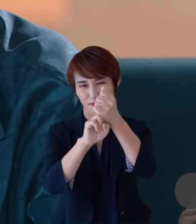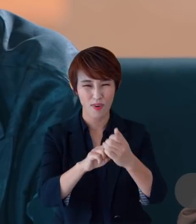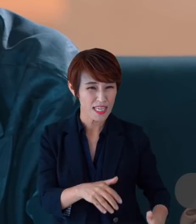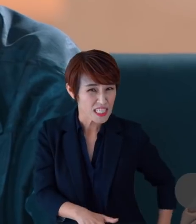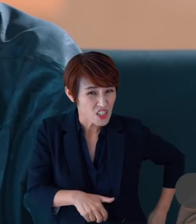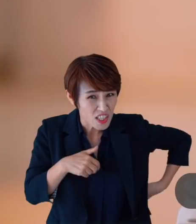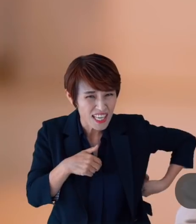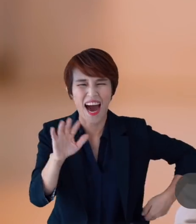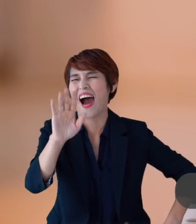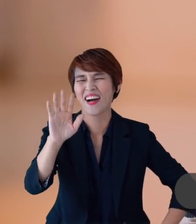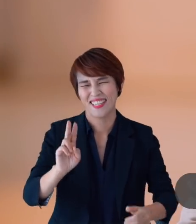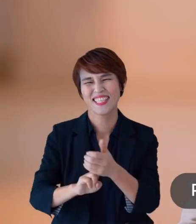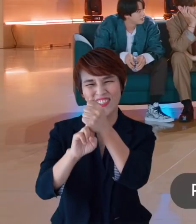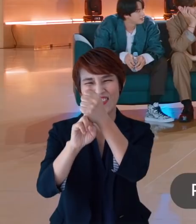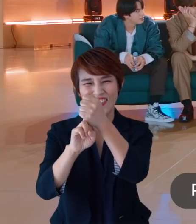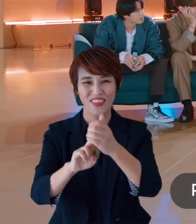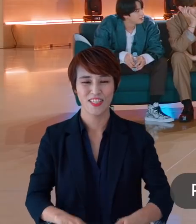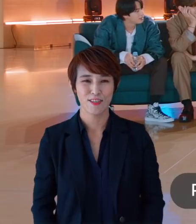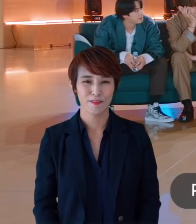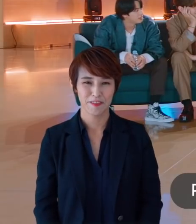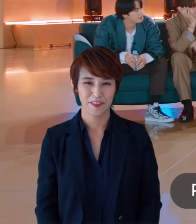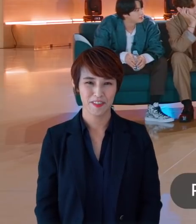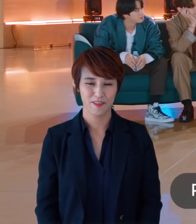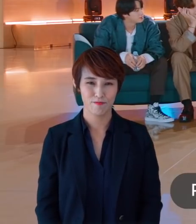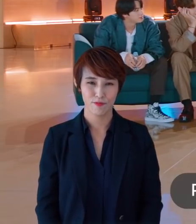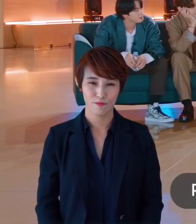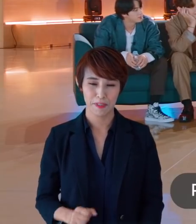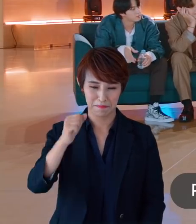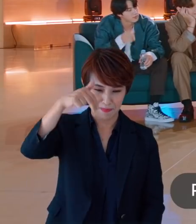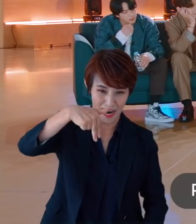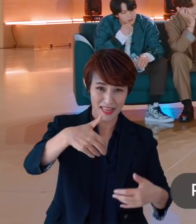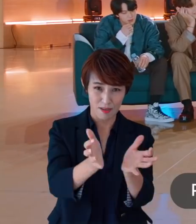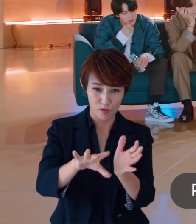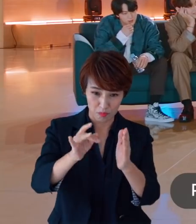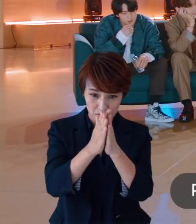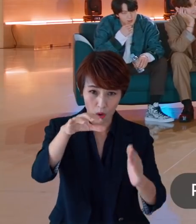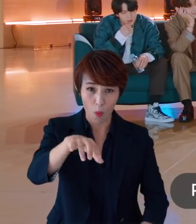V: A what? A miracle. If you look at it in a certain way, BTS’s first footsteps began in Seoul.